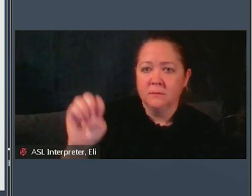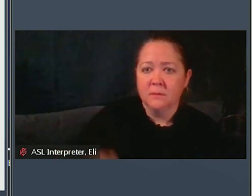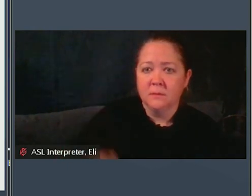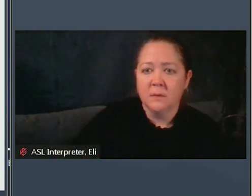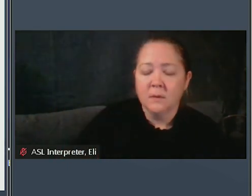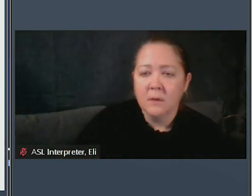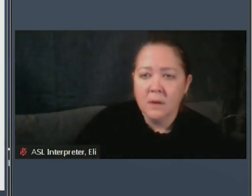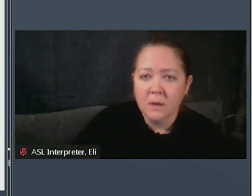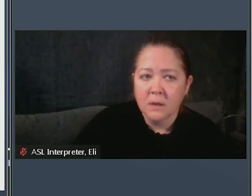Alex Taliband.